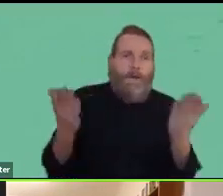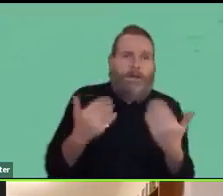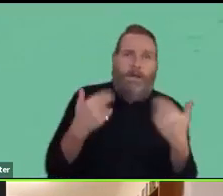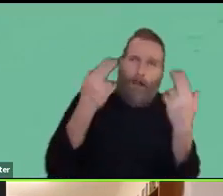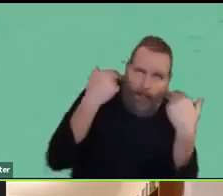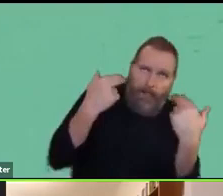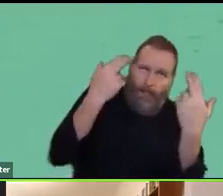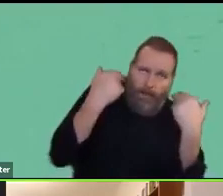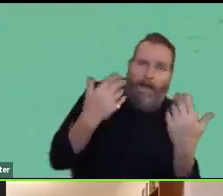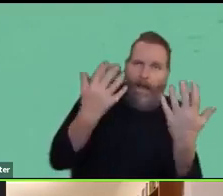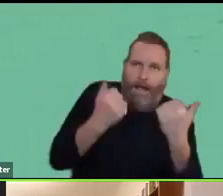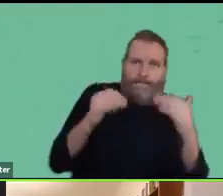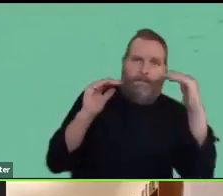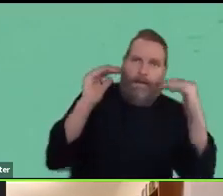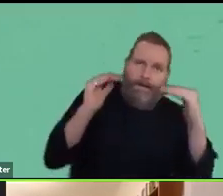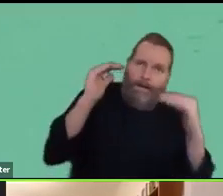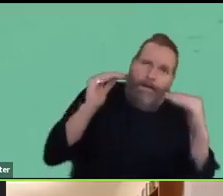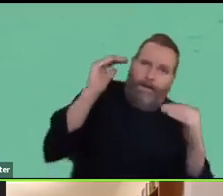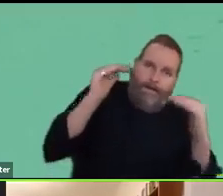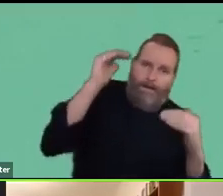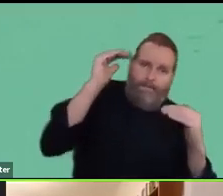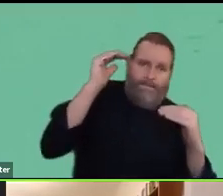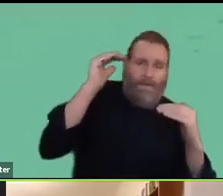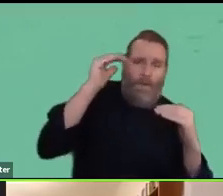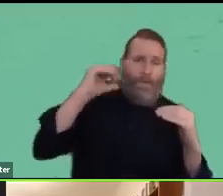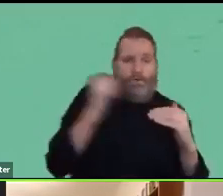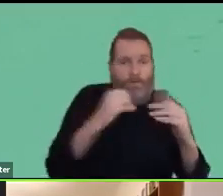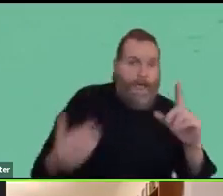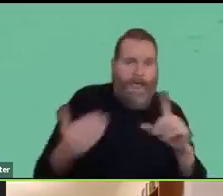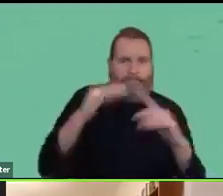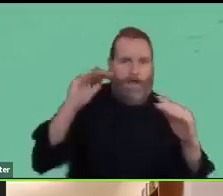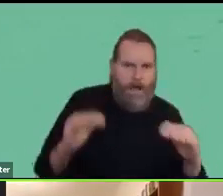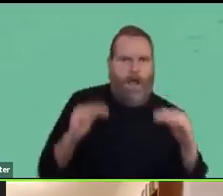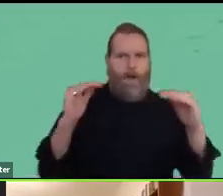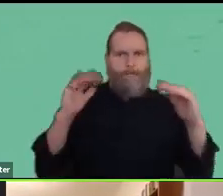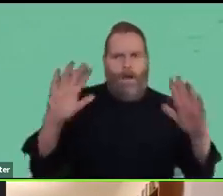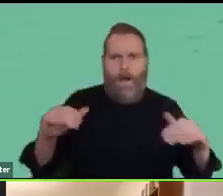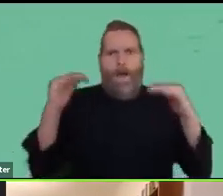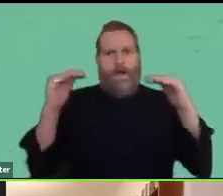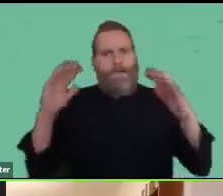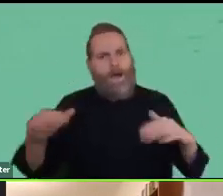is an aspiration to raise everybody up so the comparison with the private sector is not one